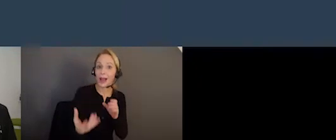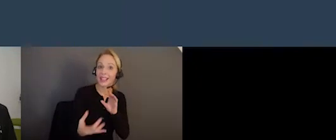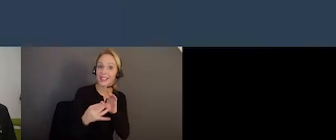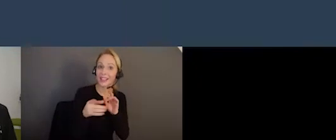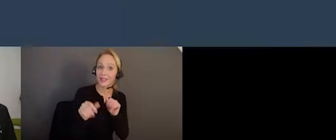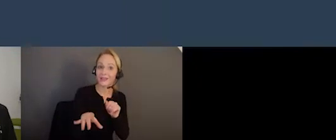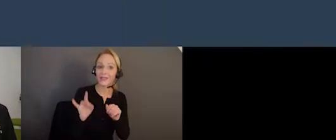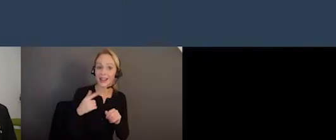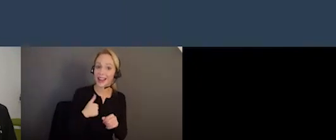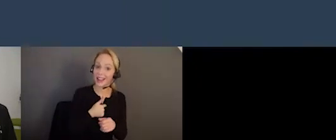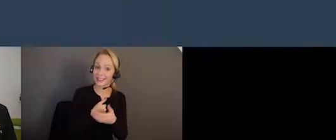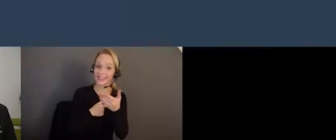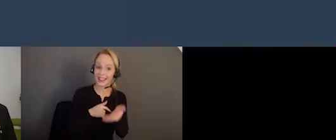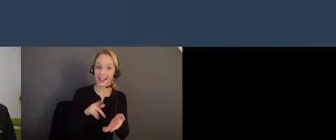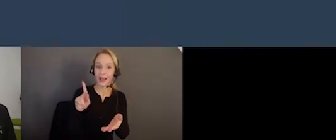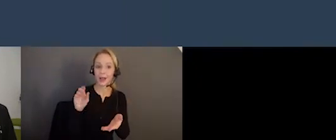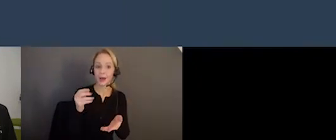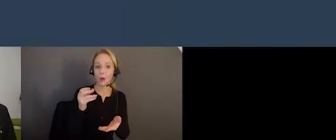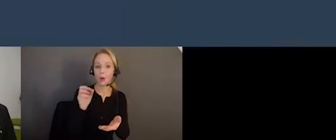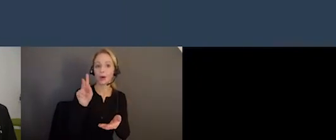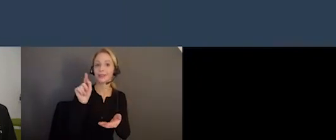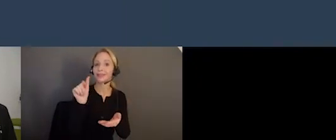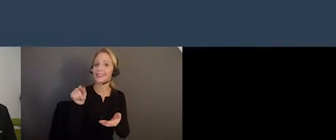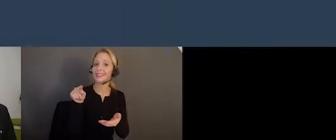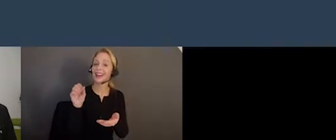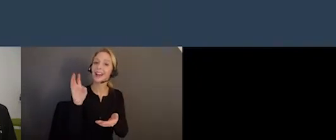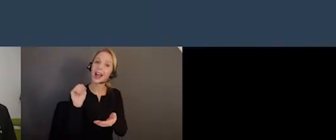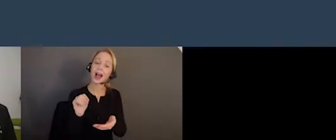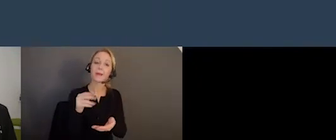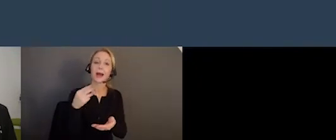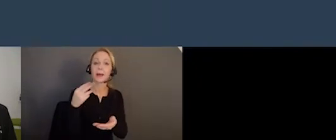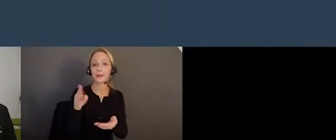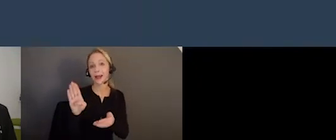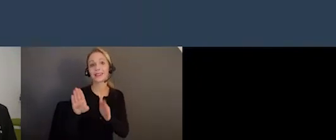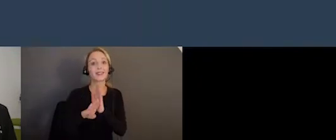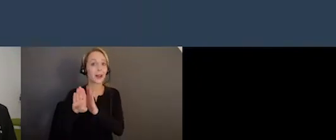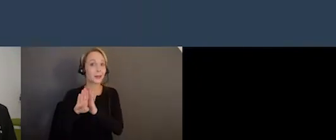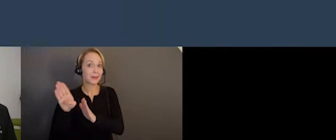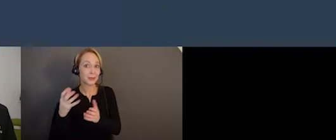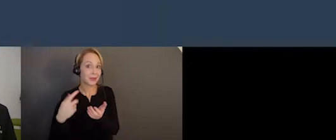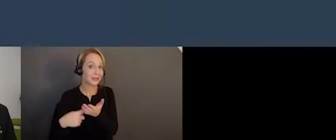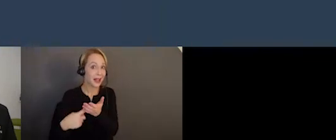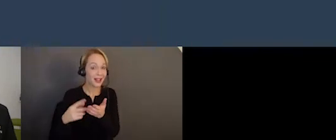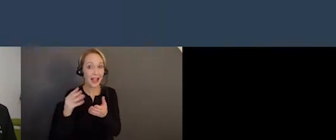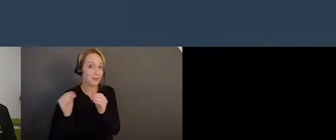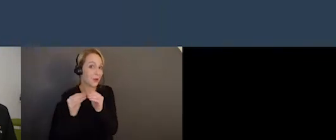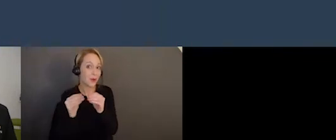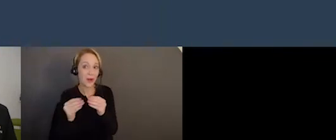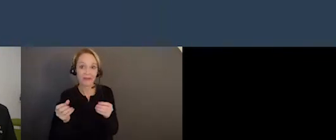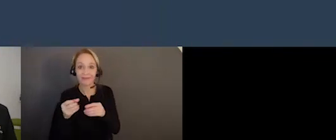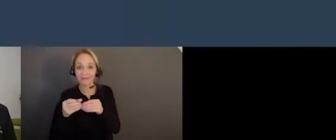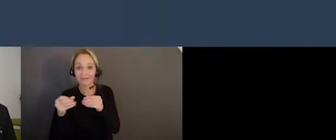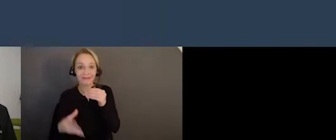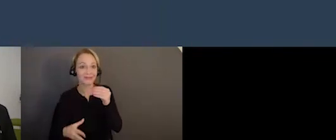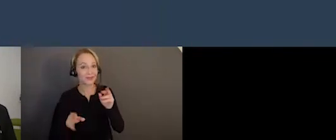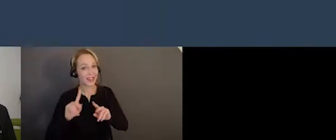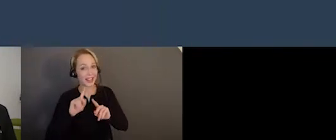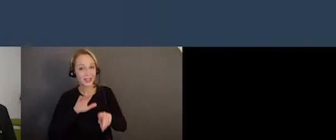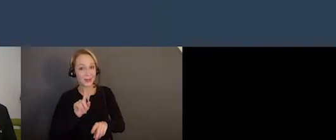IF YOU WANT TO CONNECT THE WEBSITE AT KOHORTA.COM